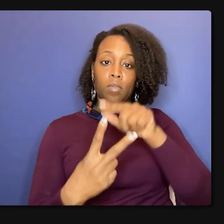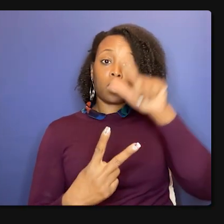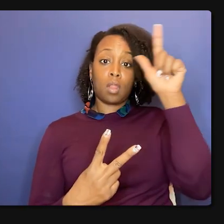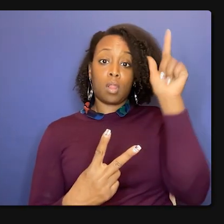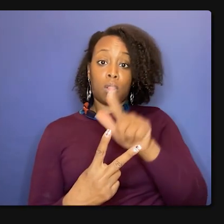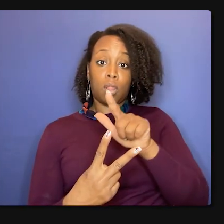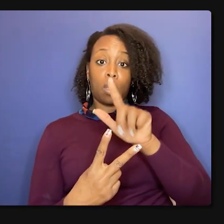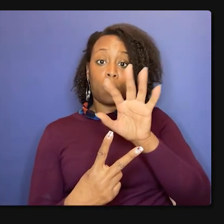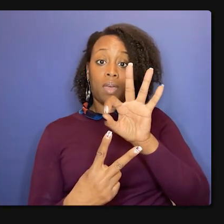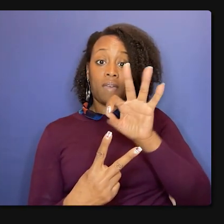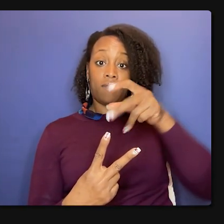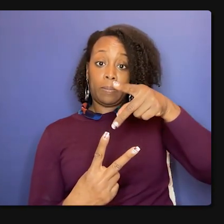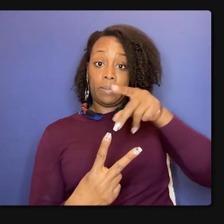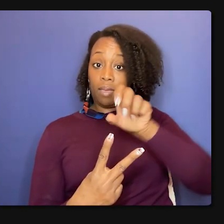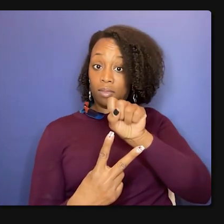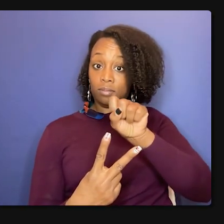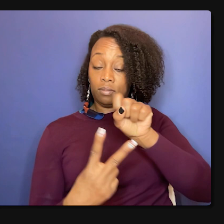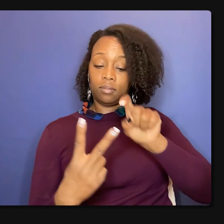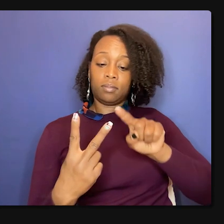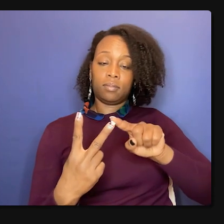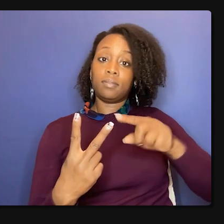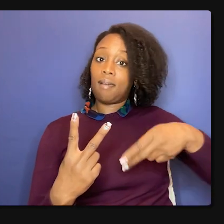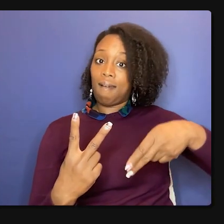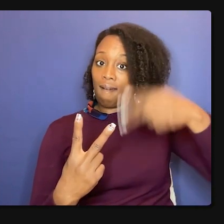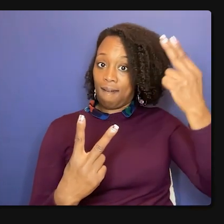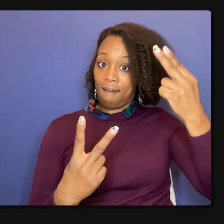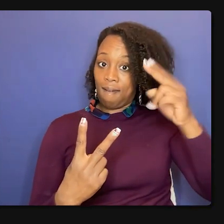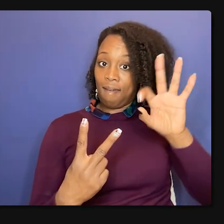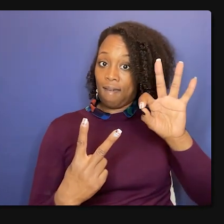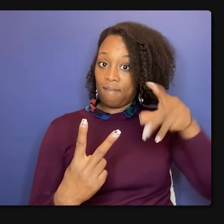Low FPS and high FPS.